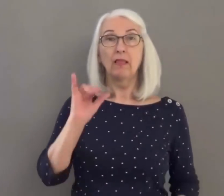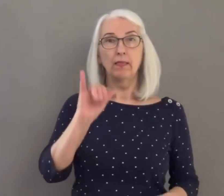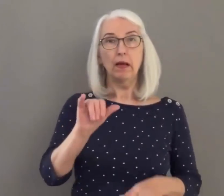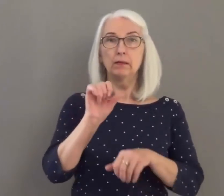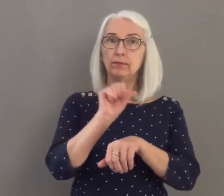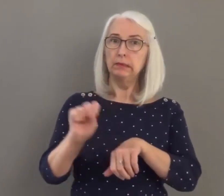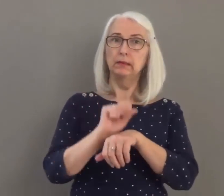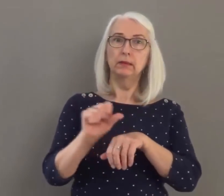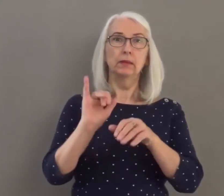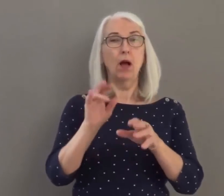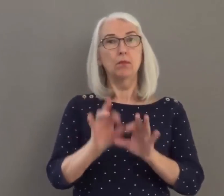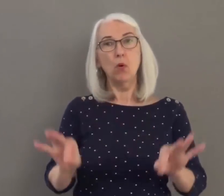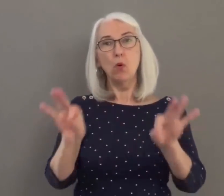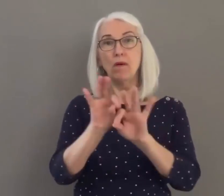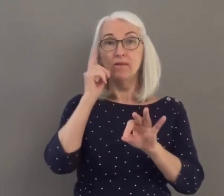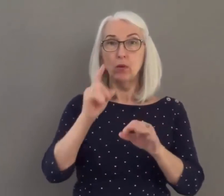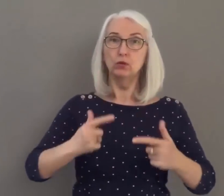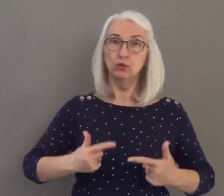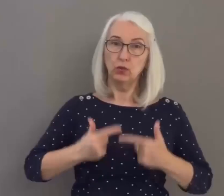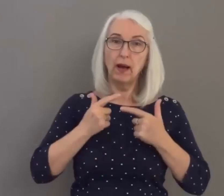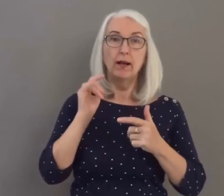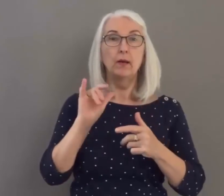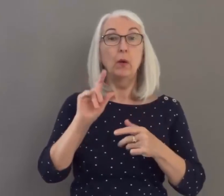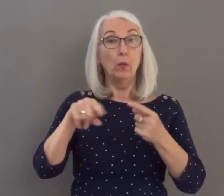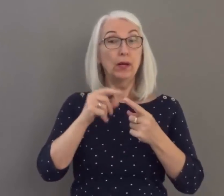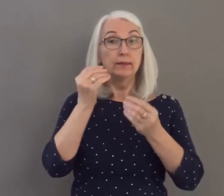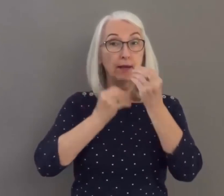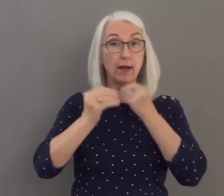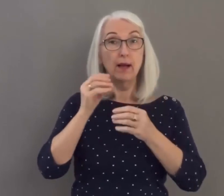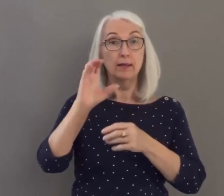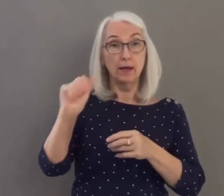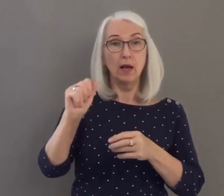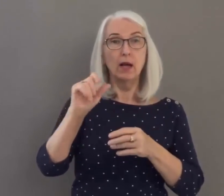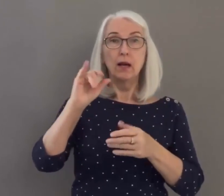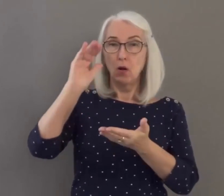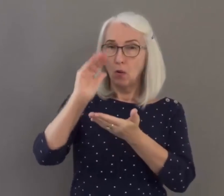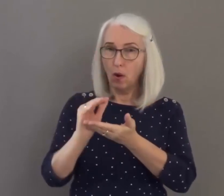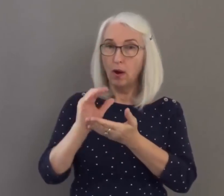These tasks are so important for survival, that, when dietary calcium is too low,